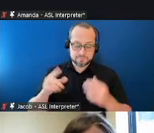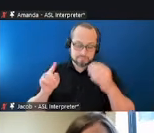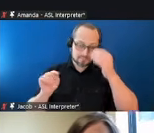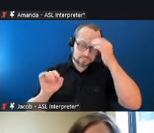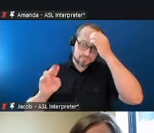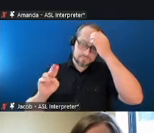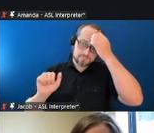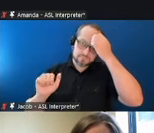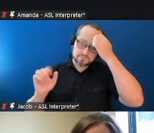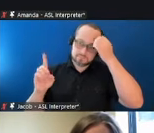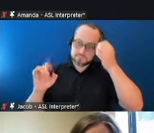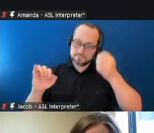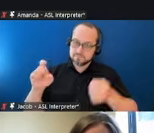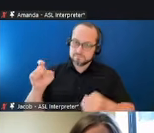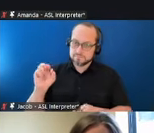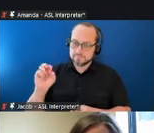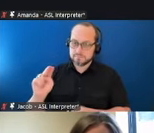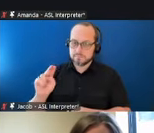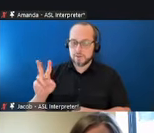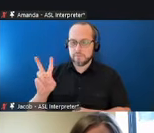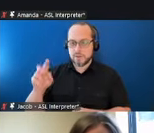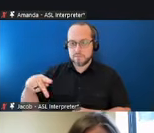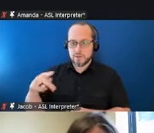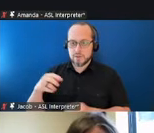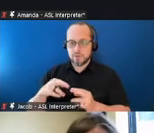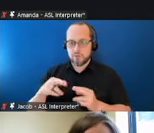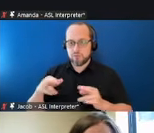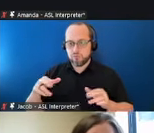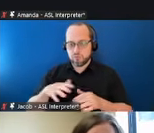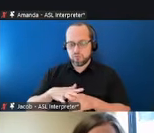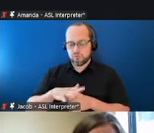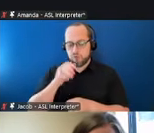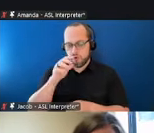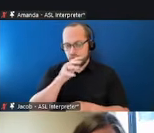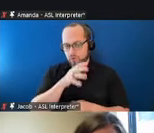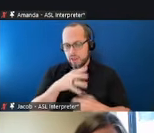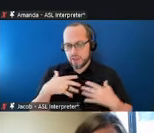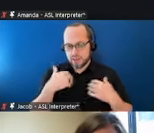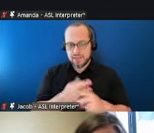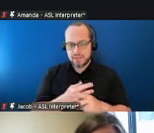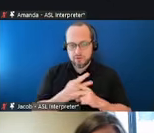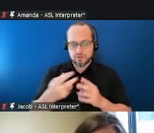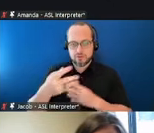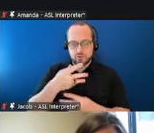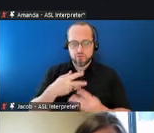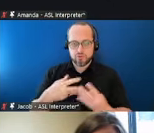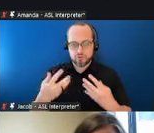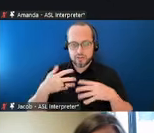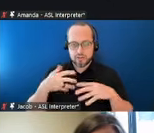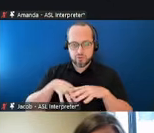the vice president of rural health and social care integration. Um and I will be sharing a little bit